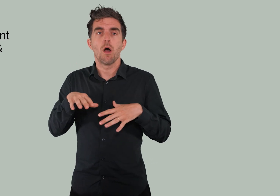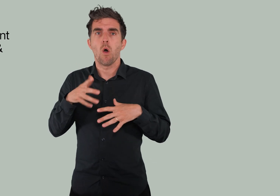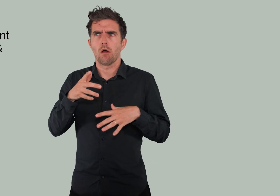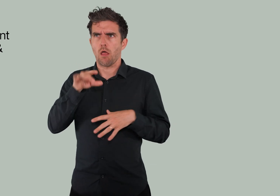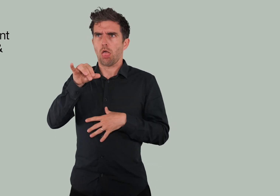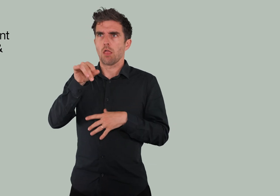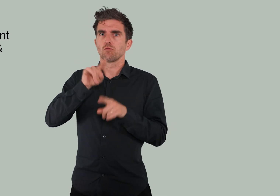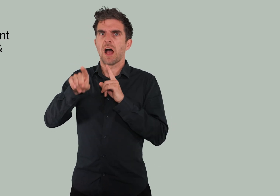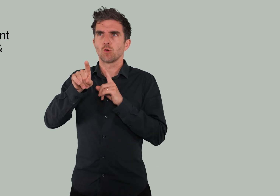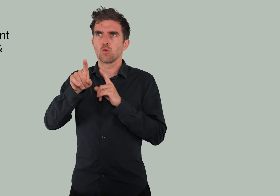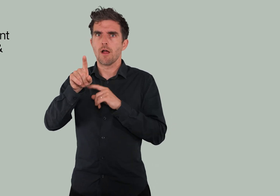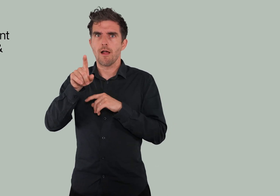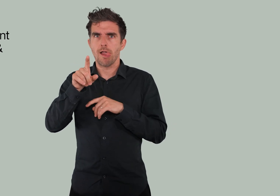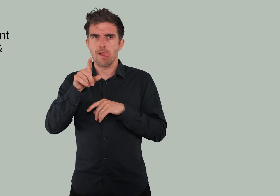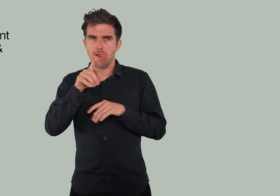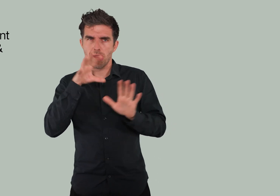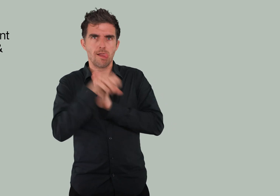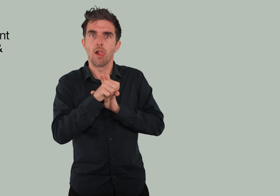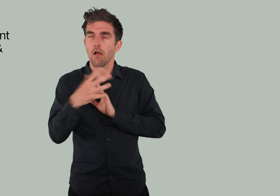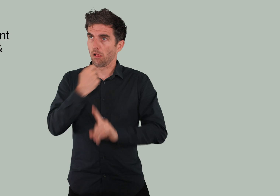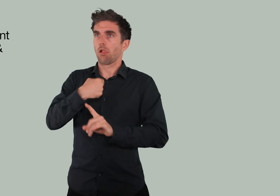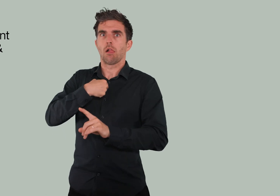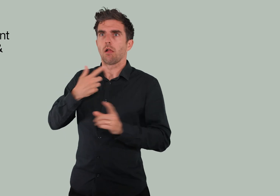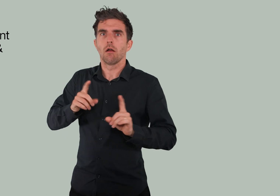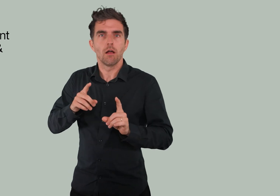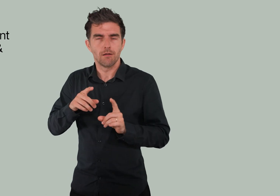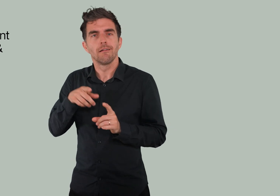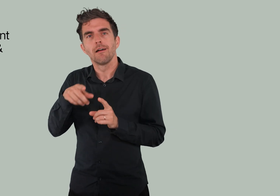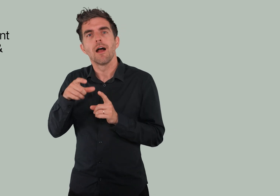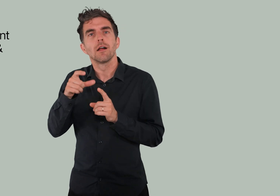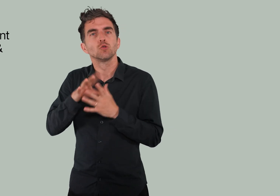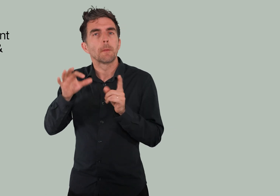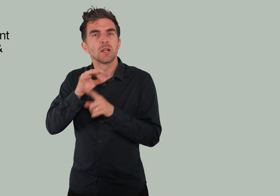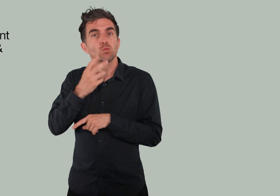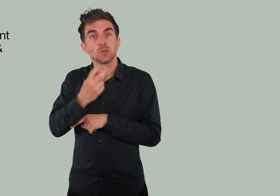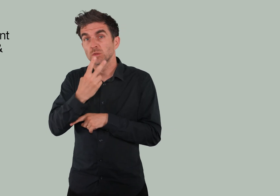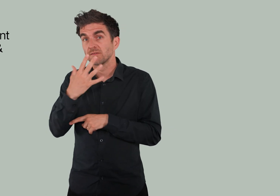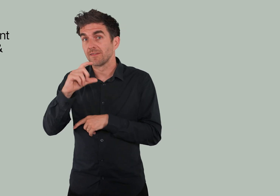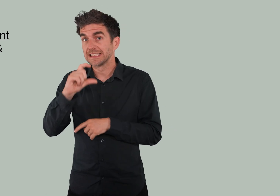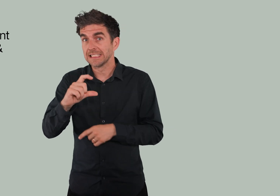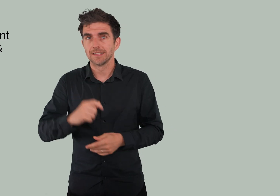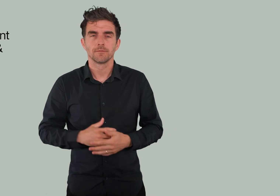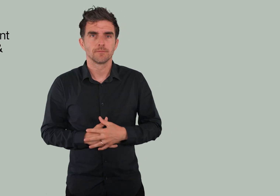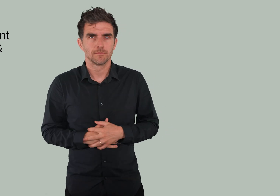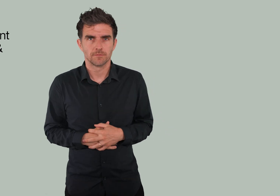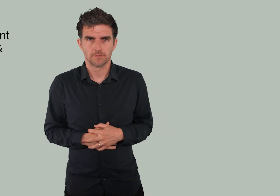or that the assessor is trying to catch them out (DWP, 2025c).